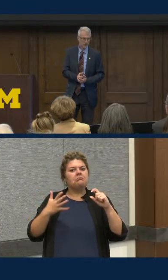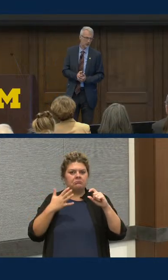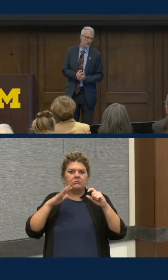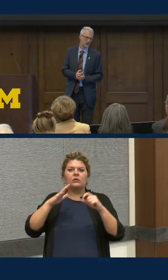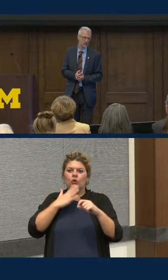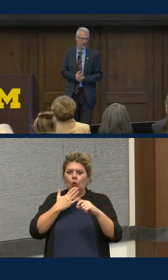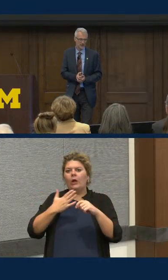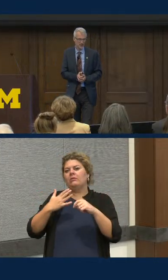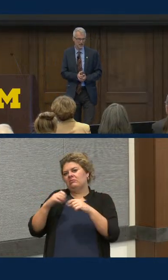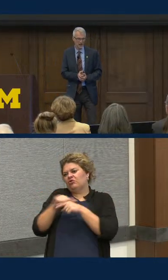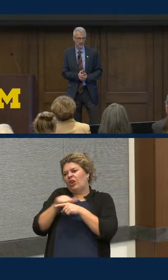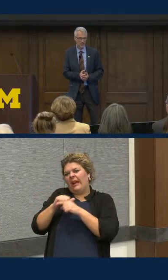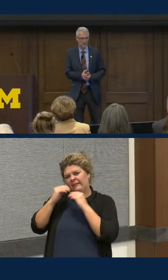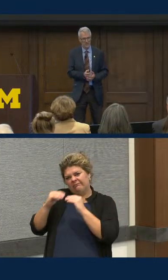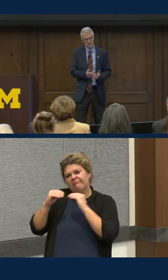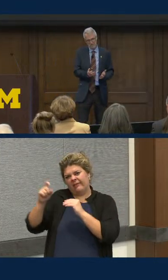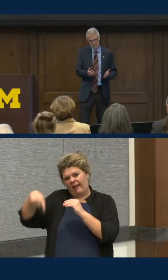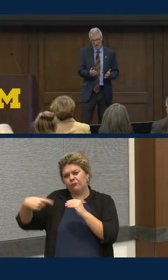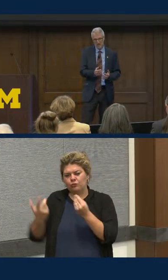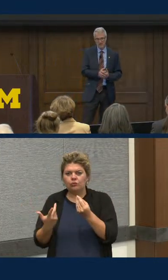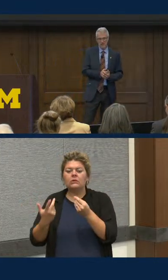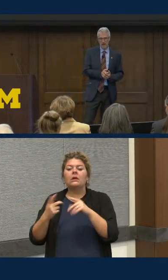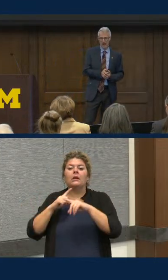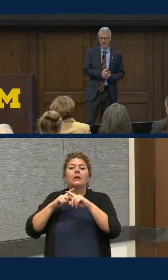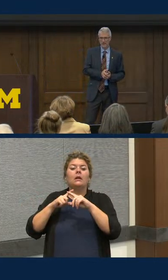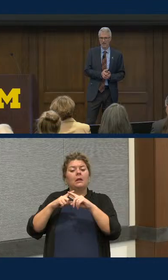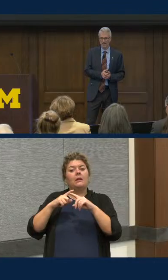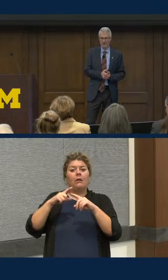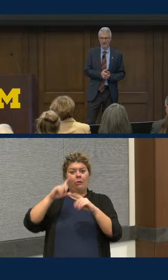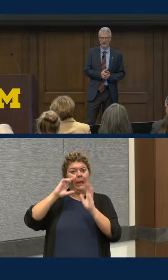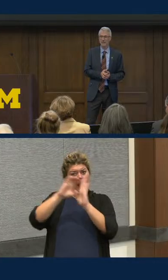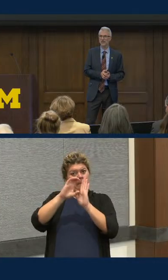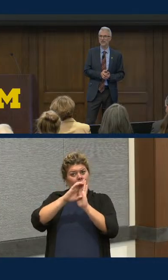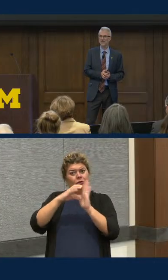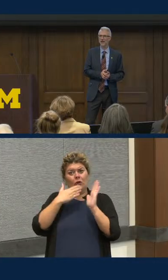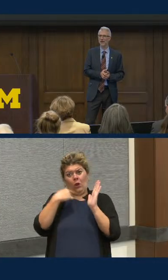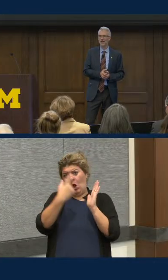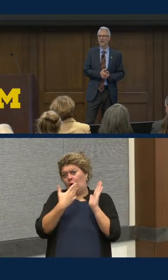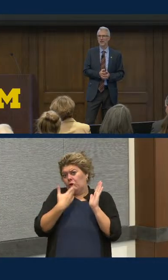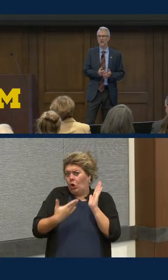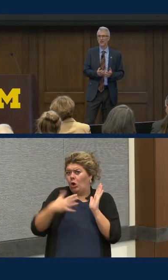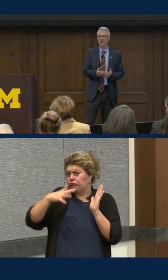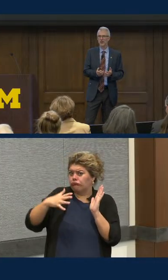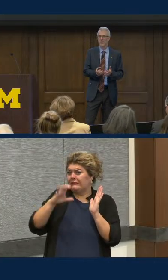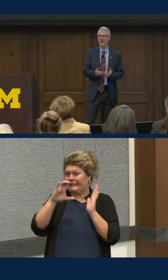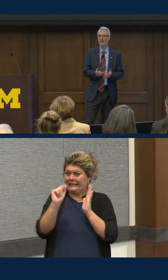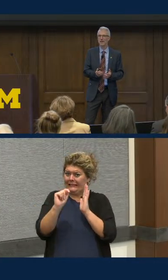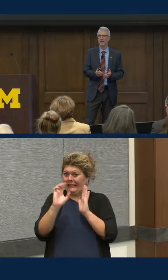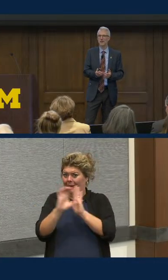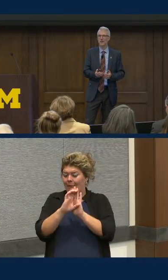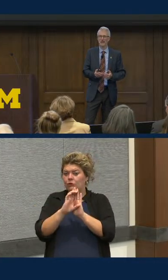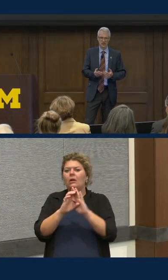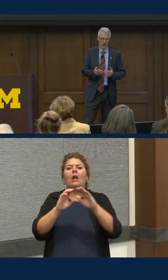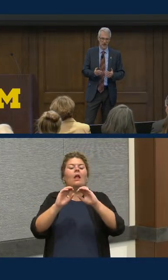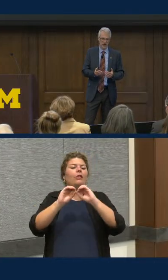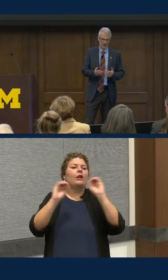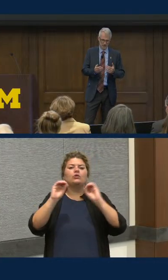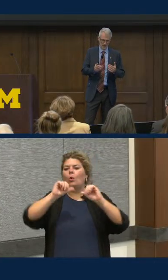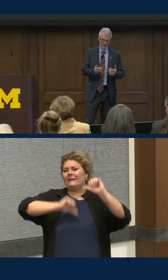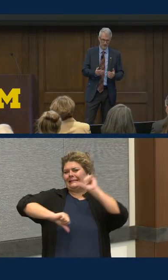and produces not too bad looking CT images. Now there is really